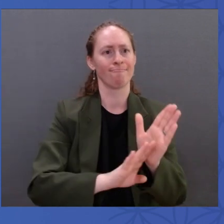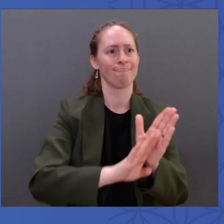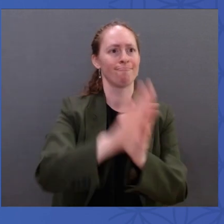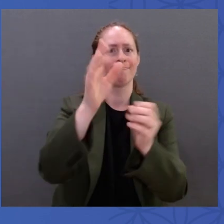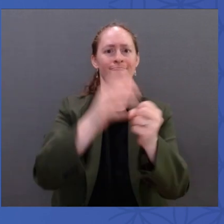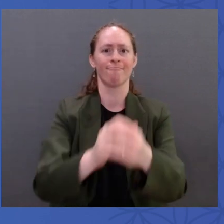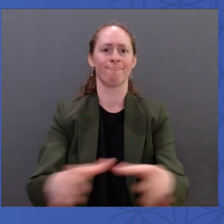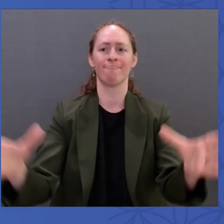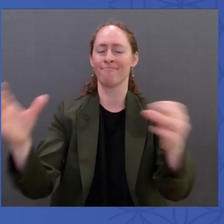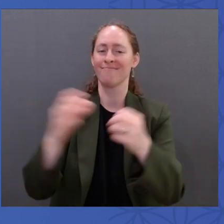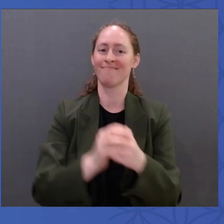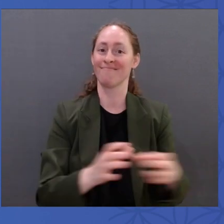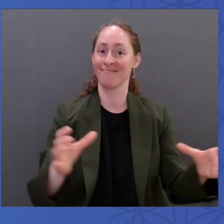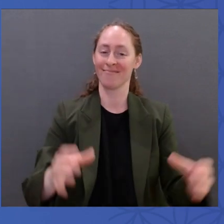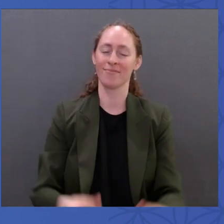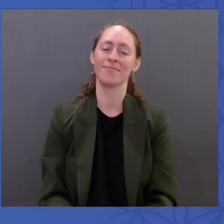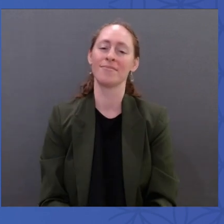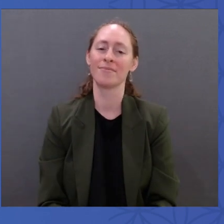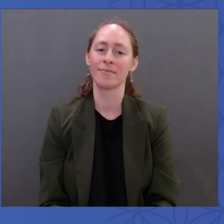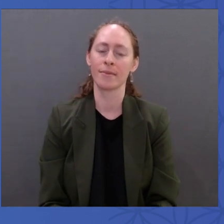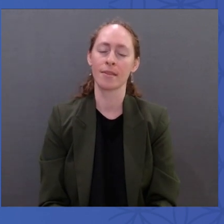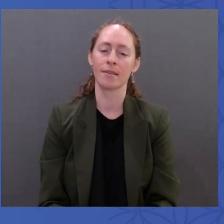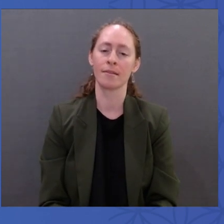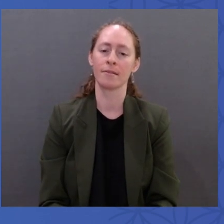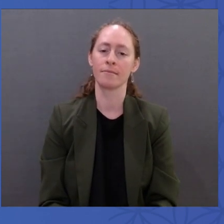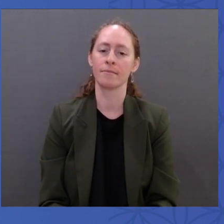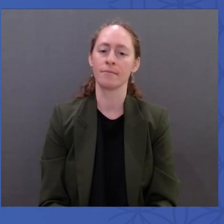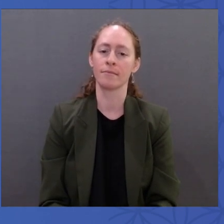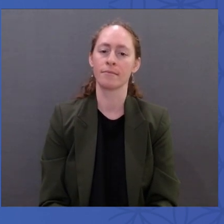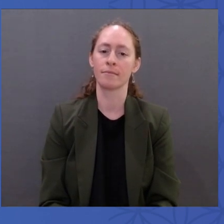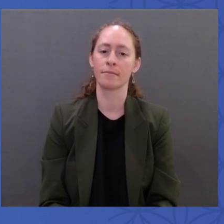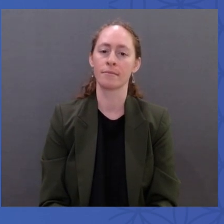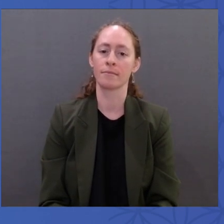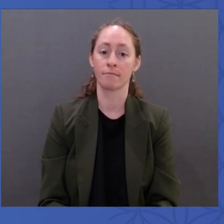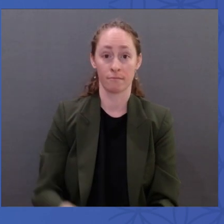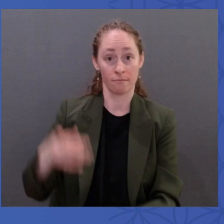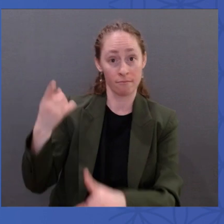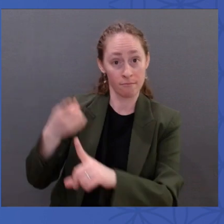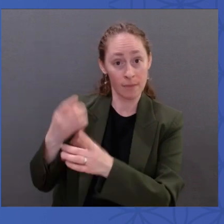It can be a valuable platform for the US to exercise economic diplomacy in the region